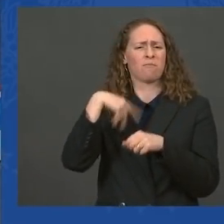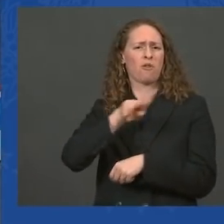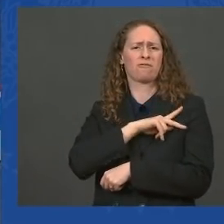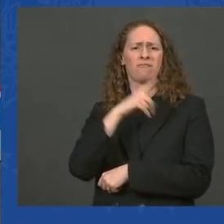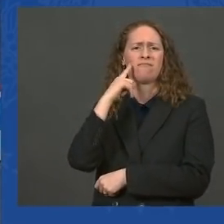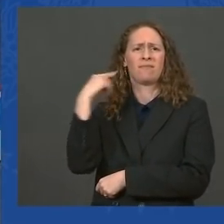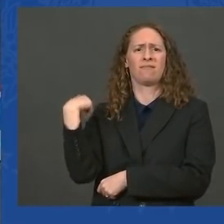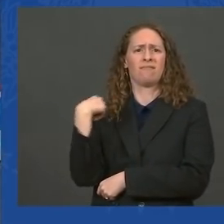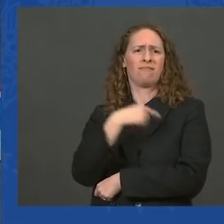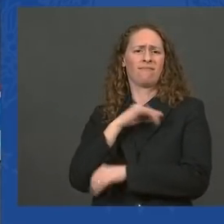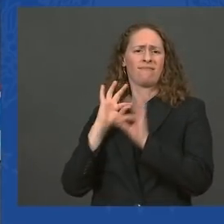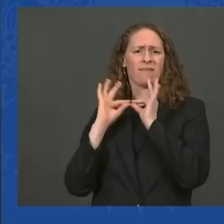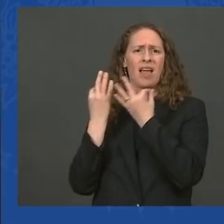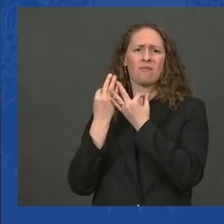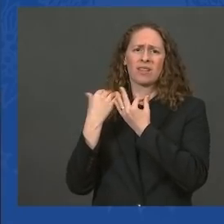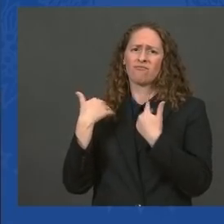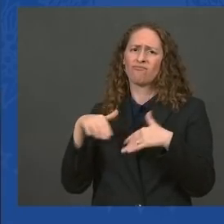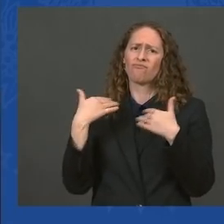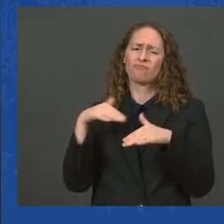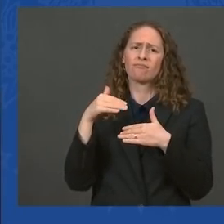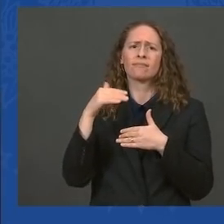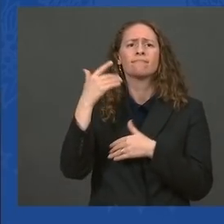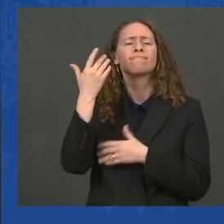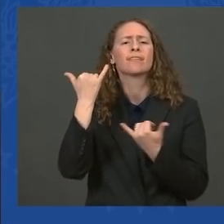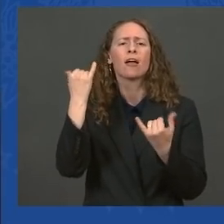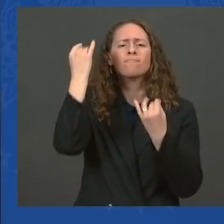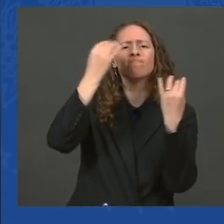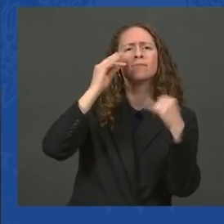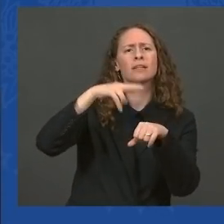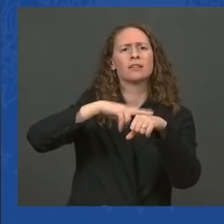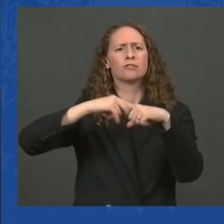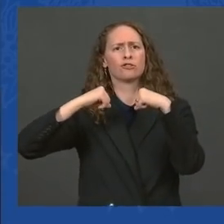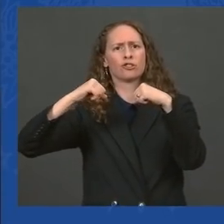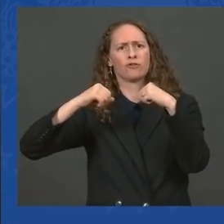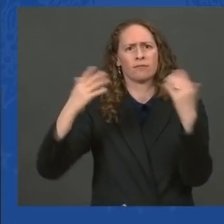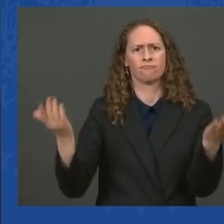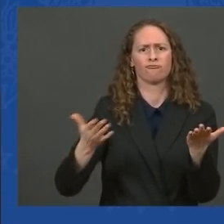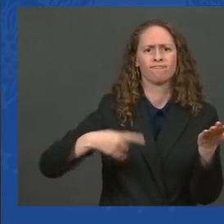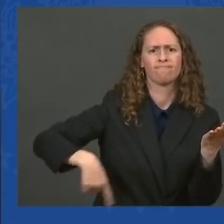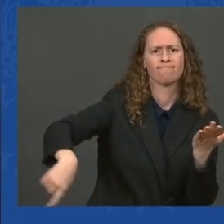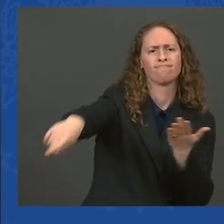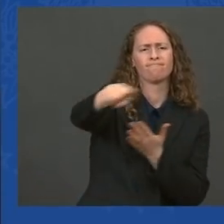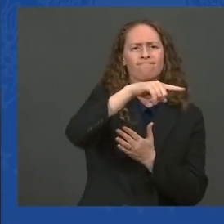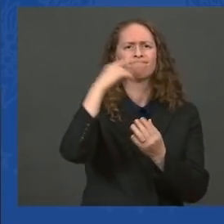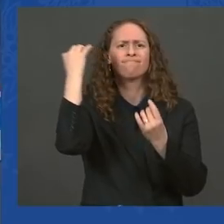The first bill I will sign requires the Government Accounting [Accountability] Office to assess whether there are disparities